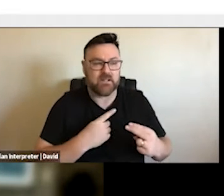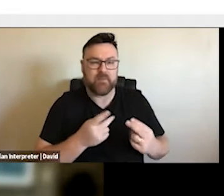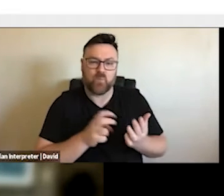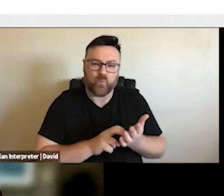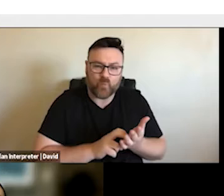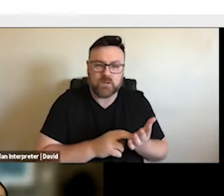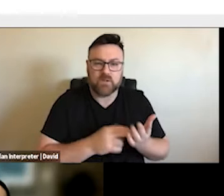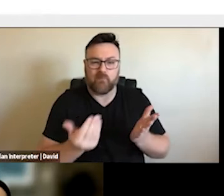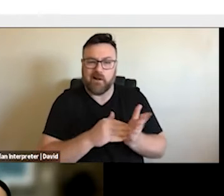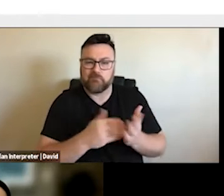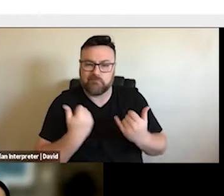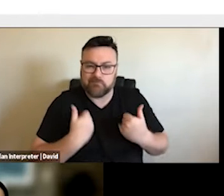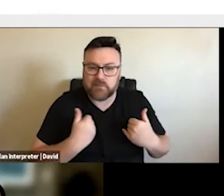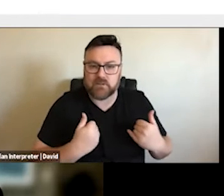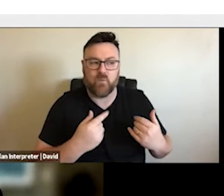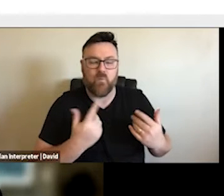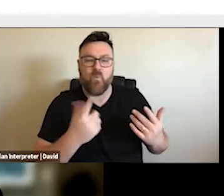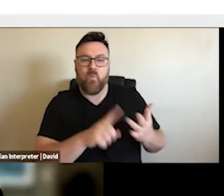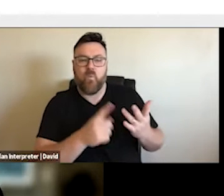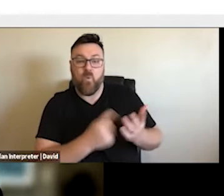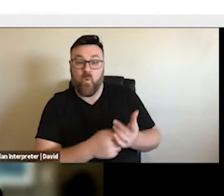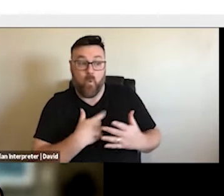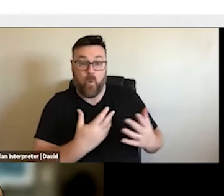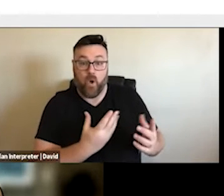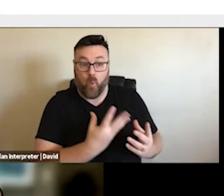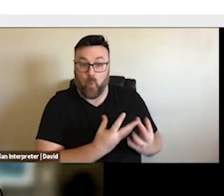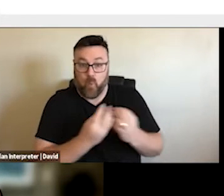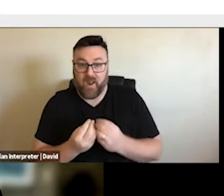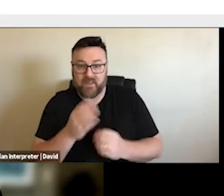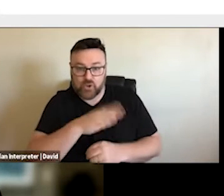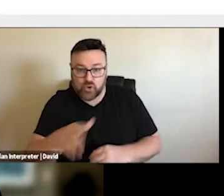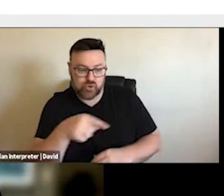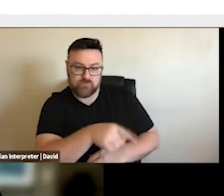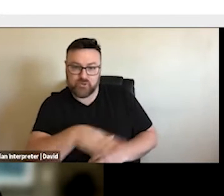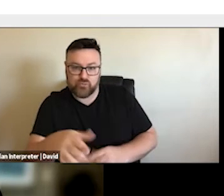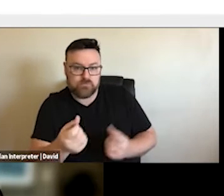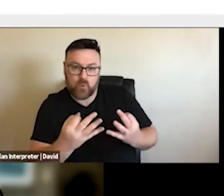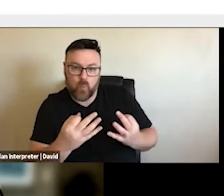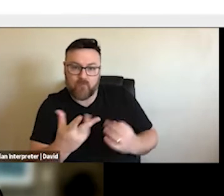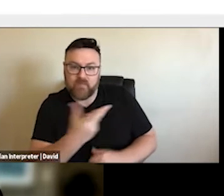with them and they aren't vaccinated or they are worried about someone who might be vulnerable.